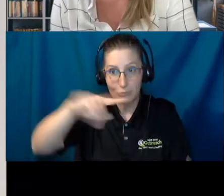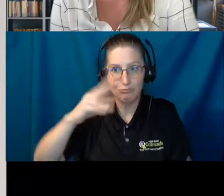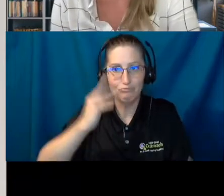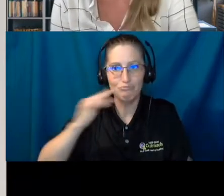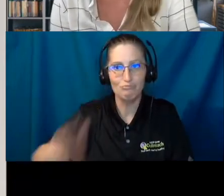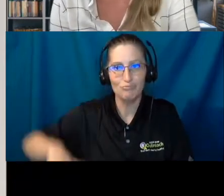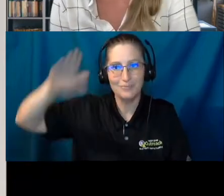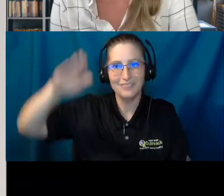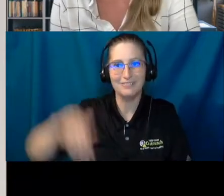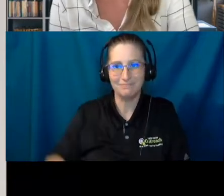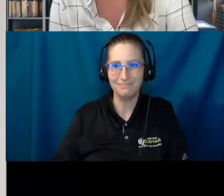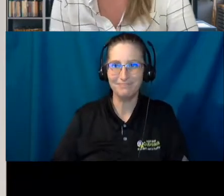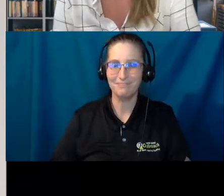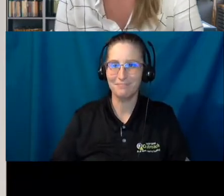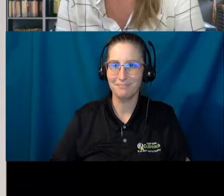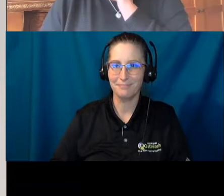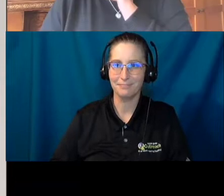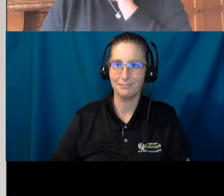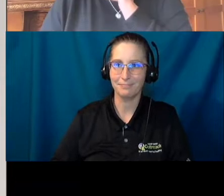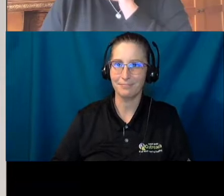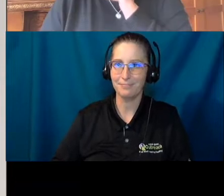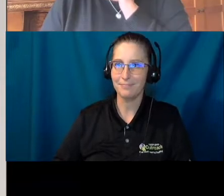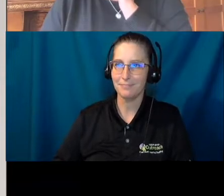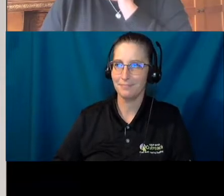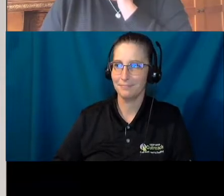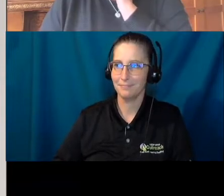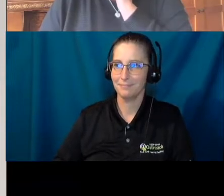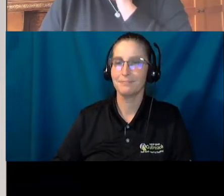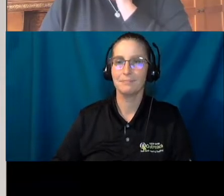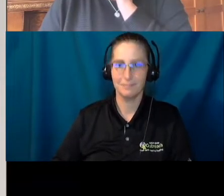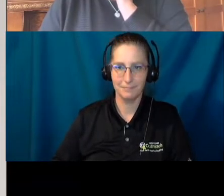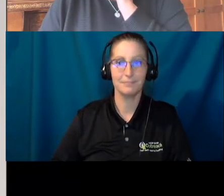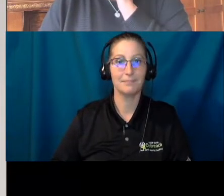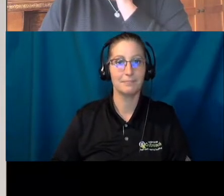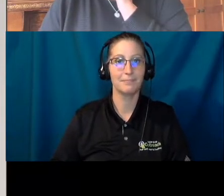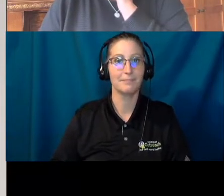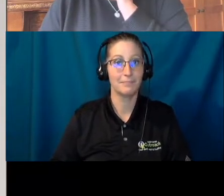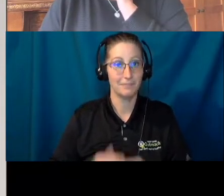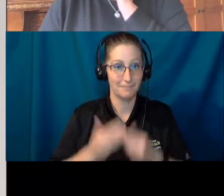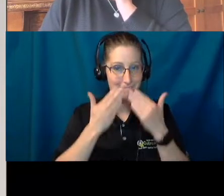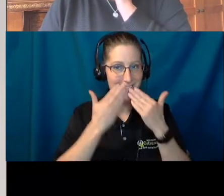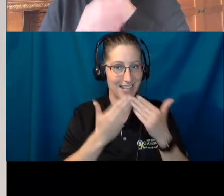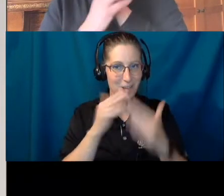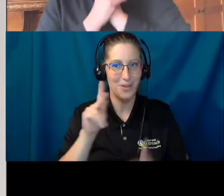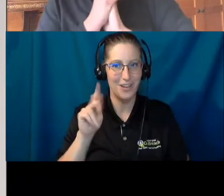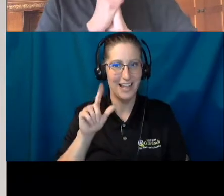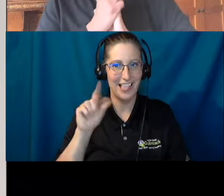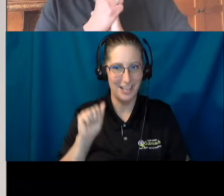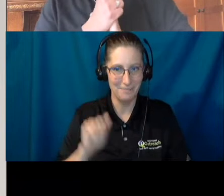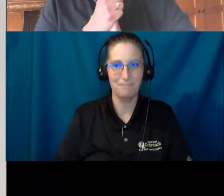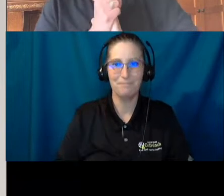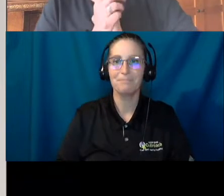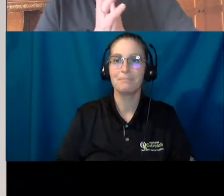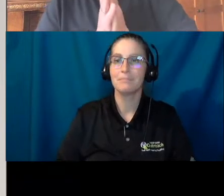Julie Maier: Alright, well, thanks, Kayla. And certainly those responses really show